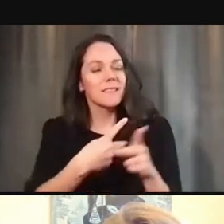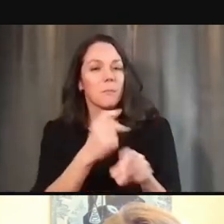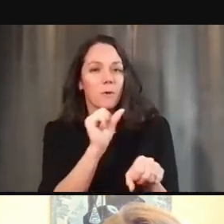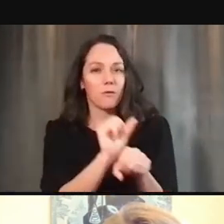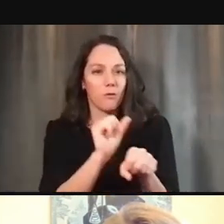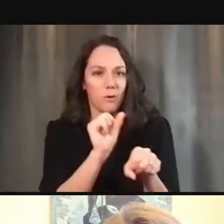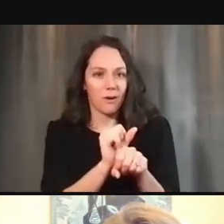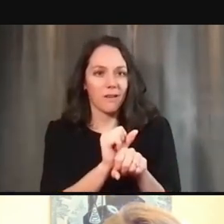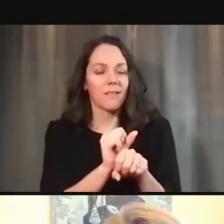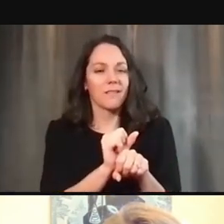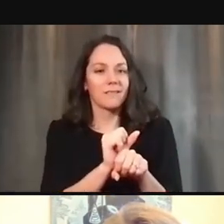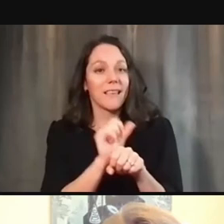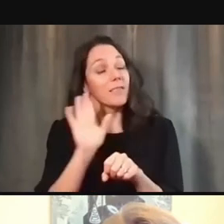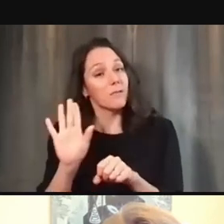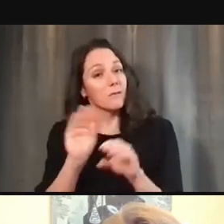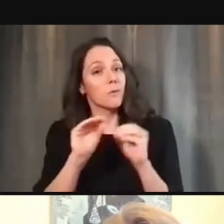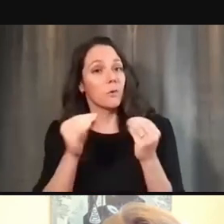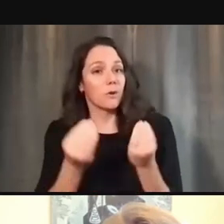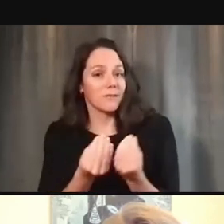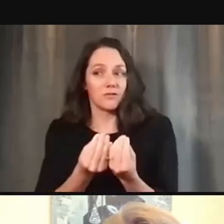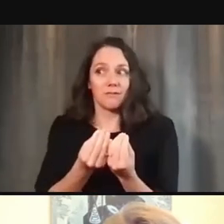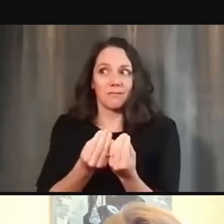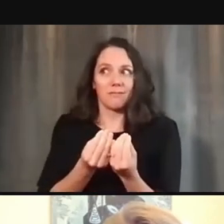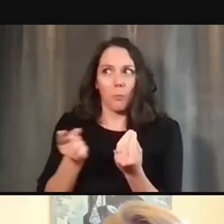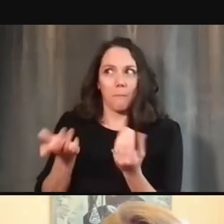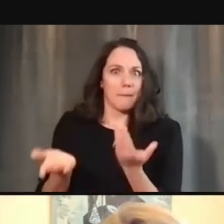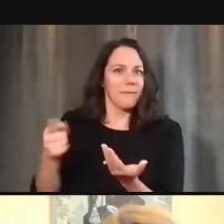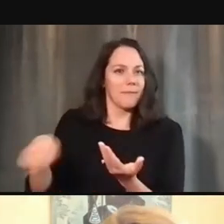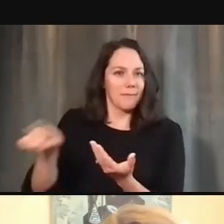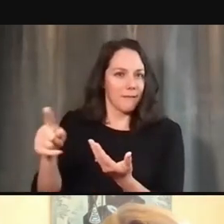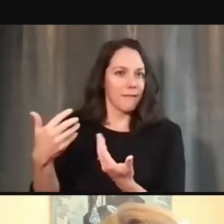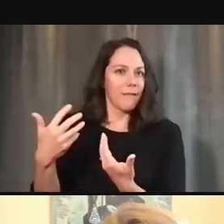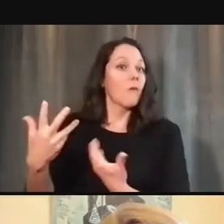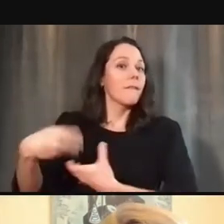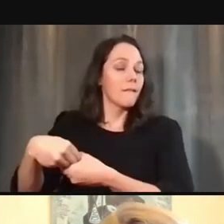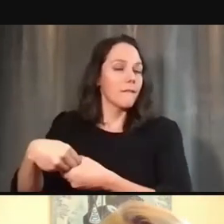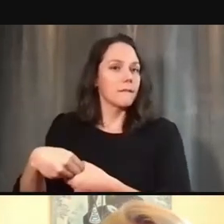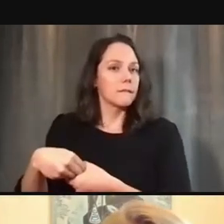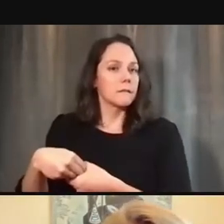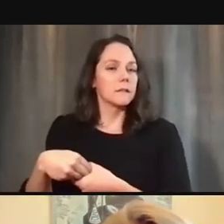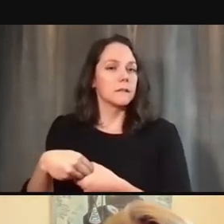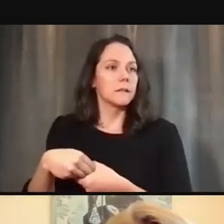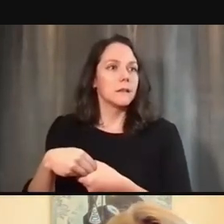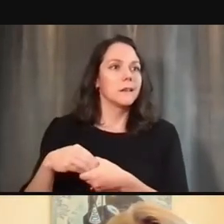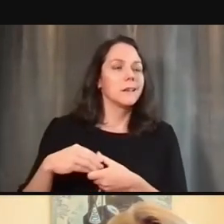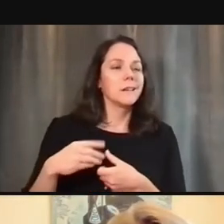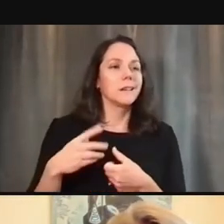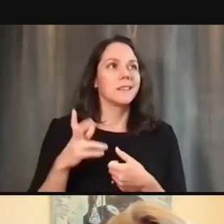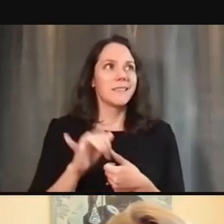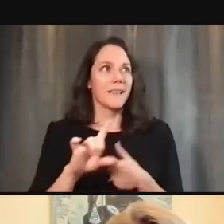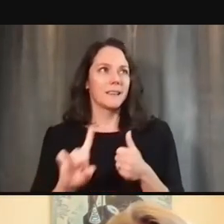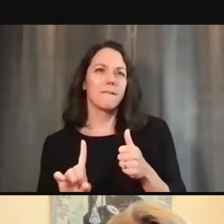are involved with, is that first one I asked you to think